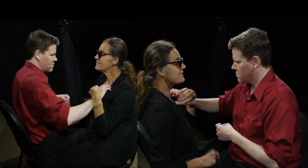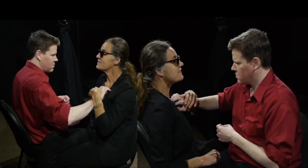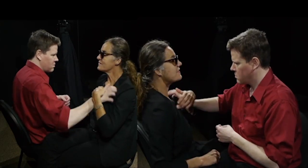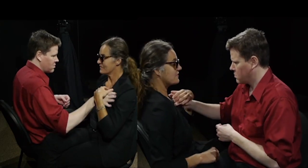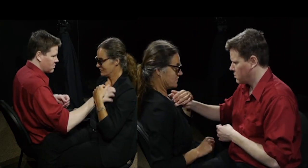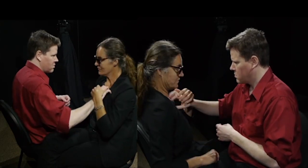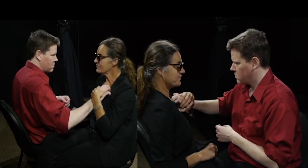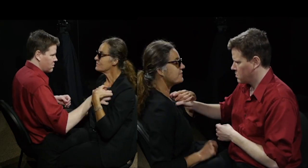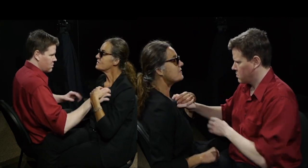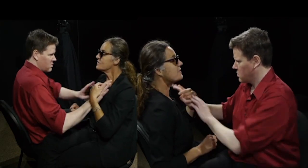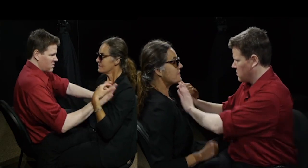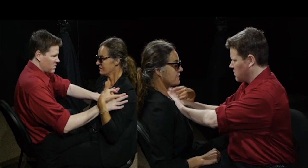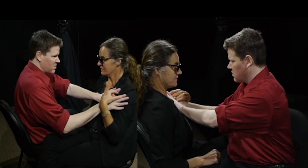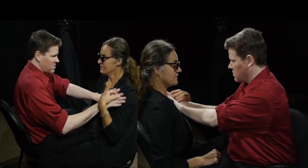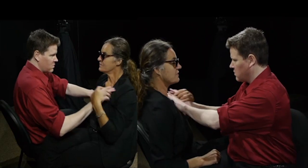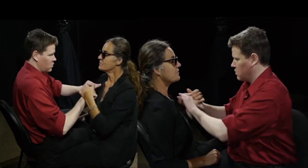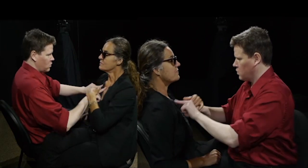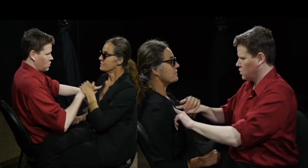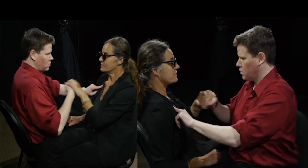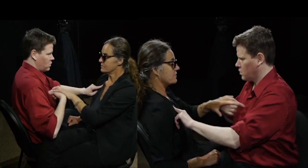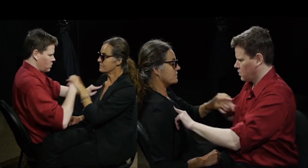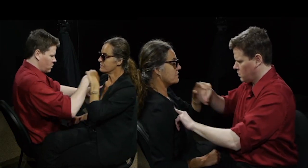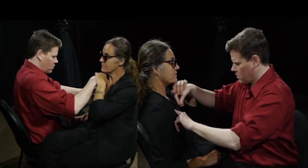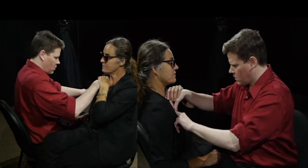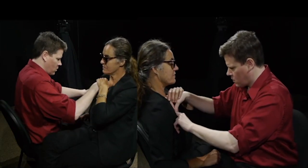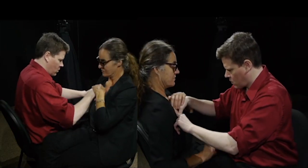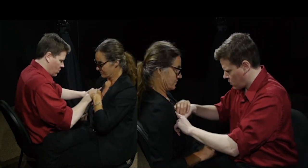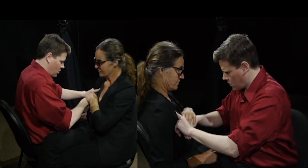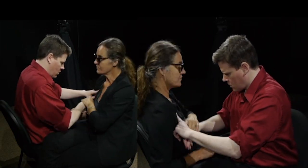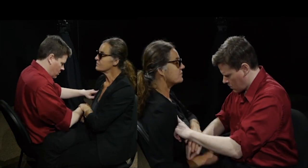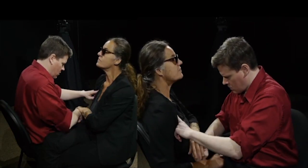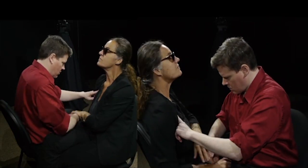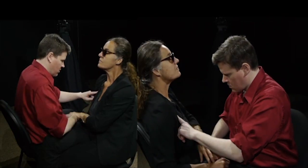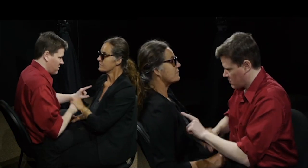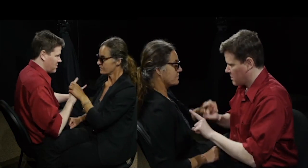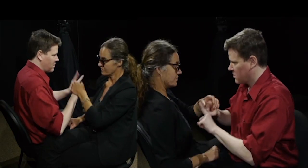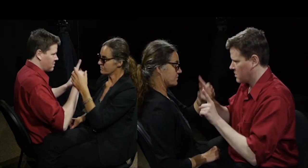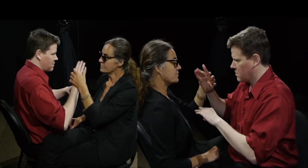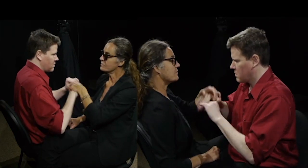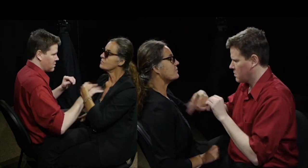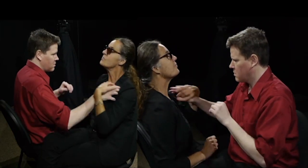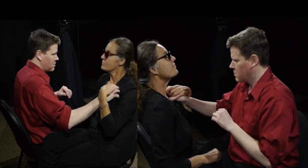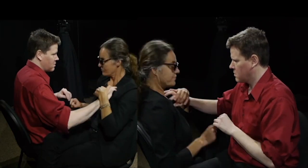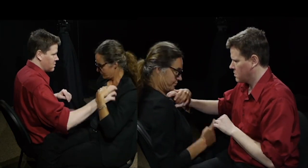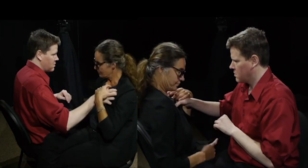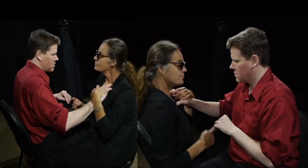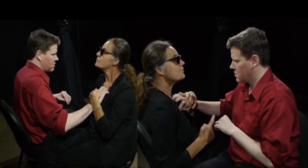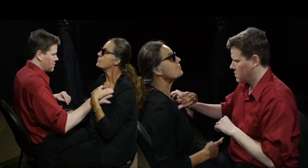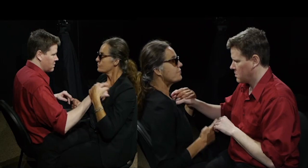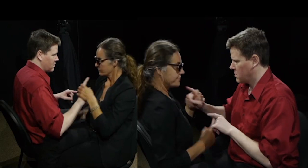Our lived experience is indigenous, deeply rooted in us, and we are the only source that can fully nourish DeafBlind children.